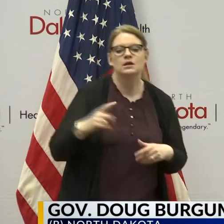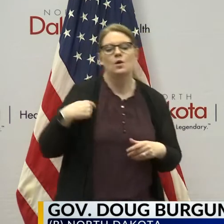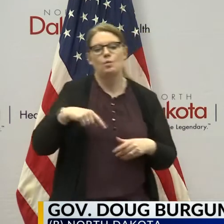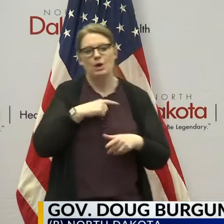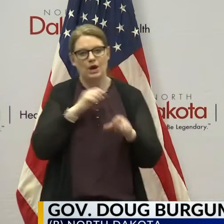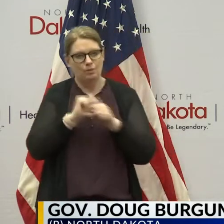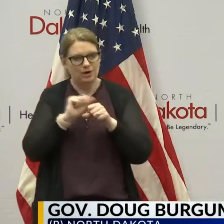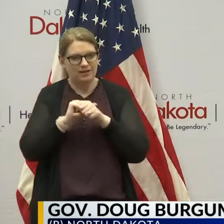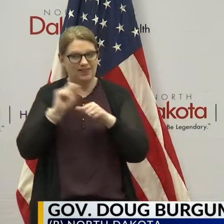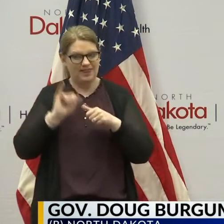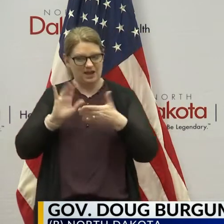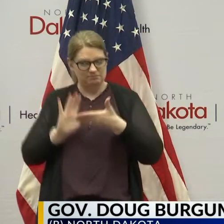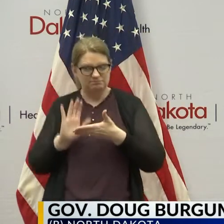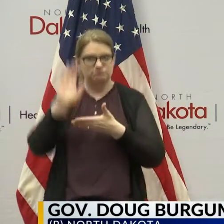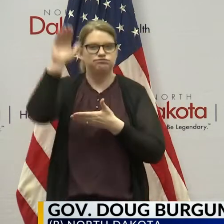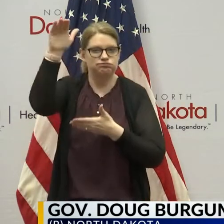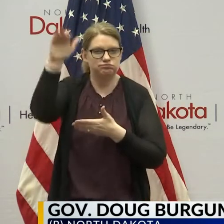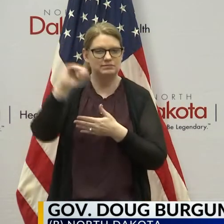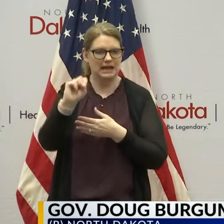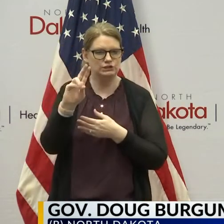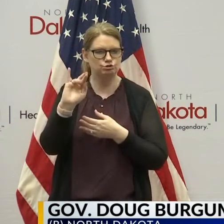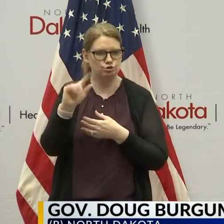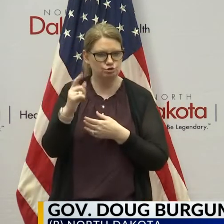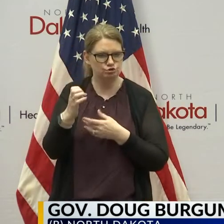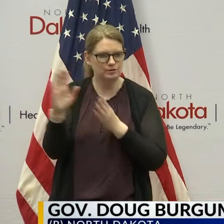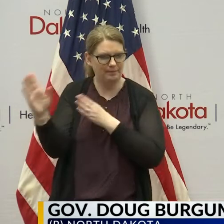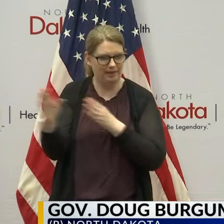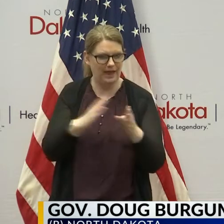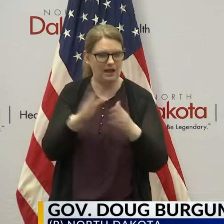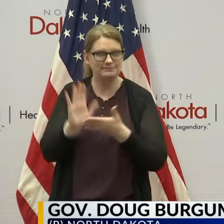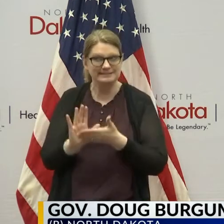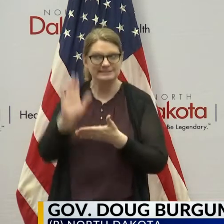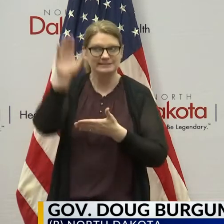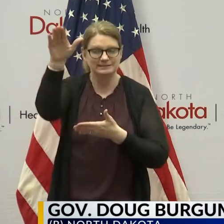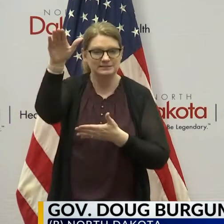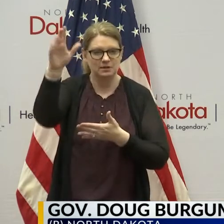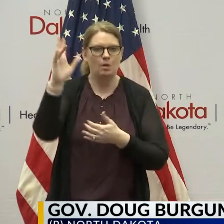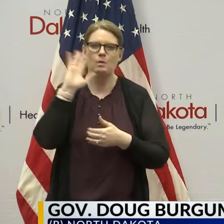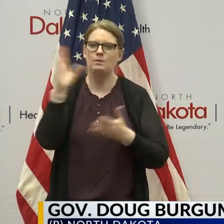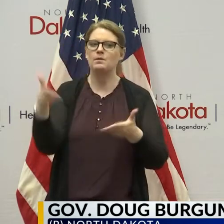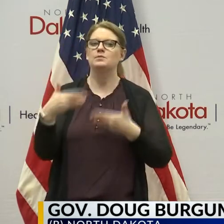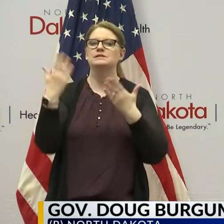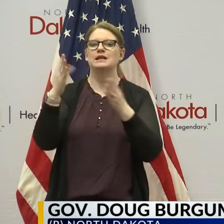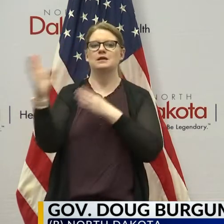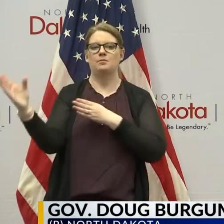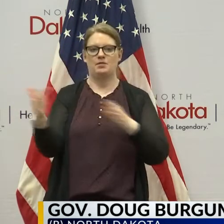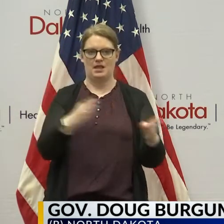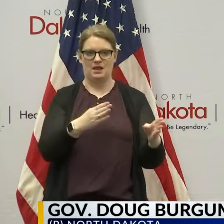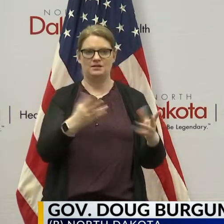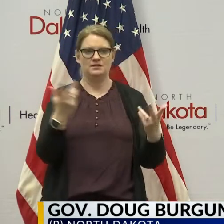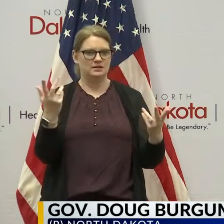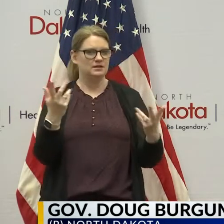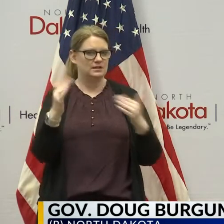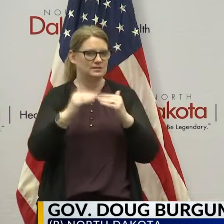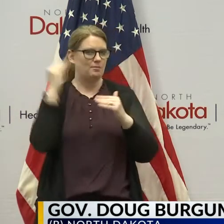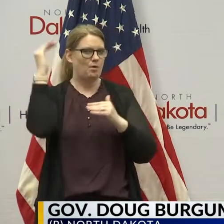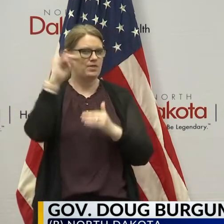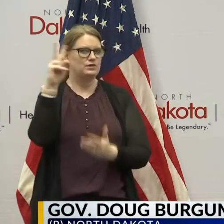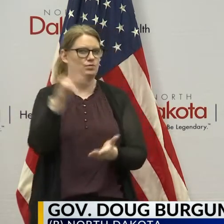LIGHT IS HOSPITAL BEDS THAT UTILIZED 18 AND AGAIN AS WE WORK ON OUR HEALTH CAPACITY SEARCH PLAN, WE KNOW THAT WE